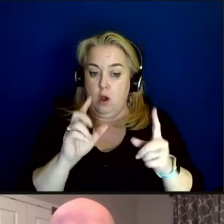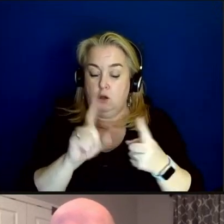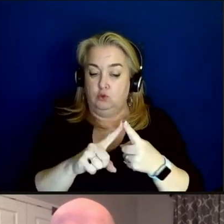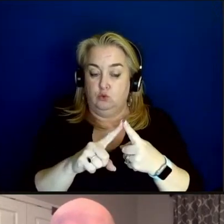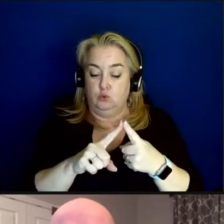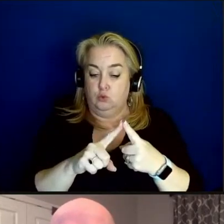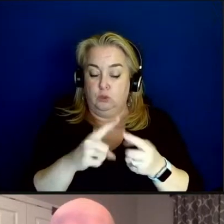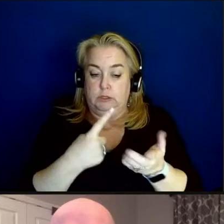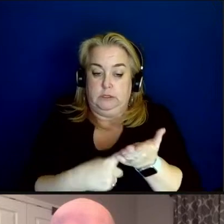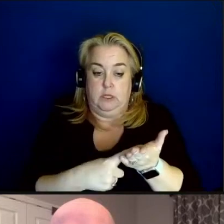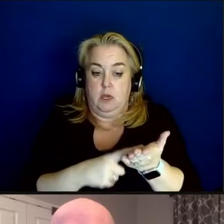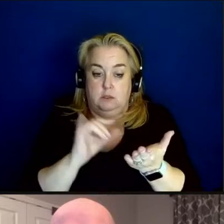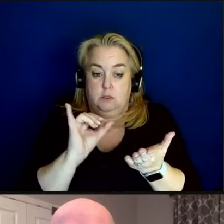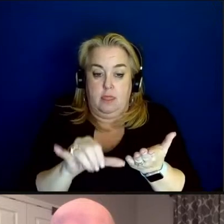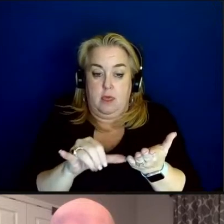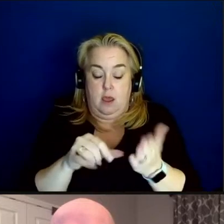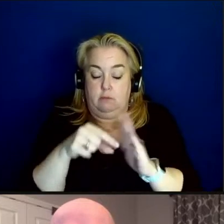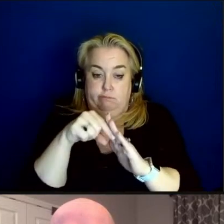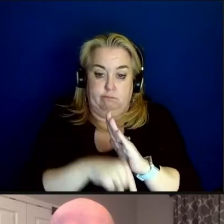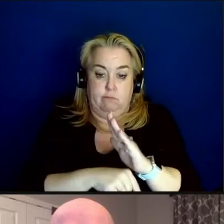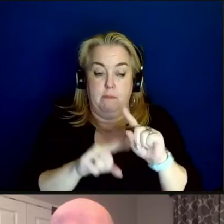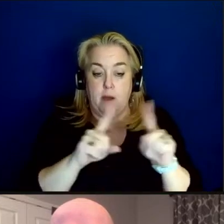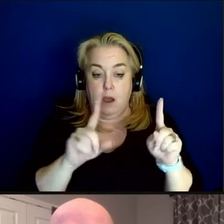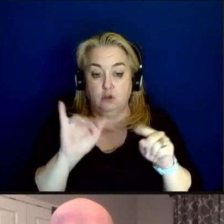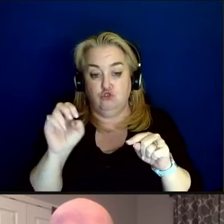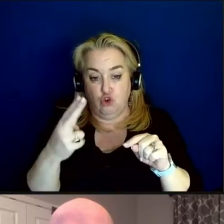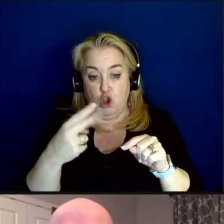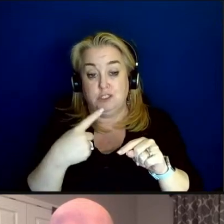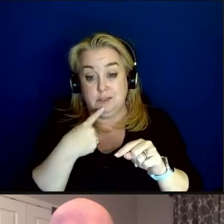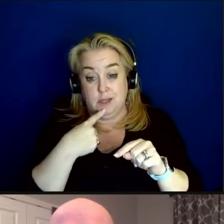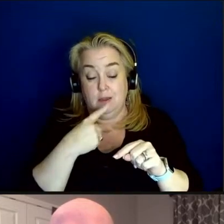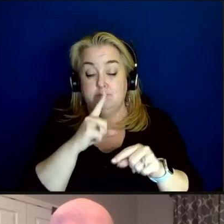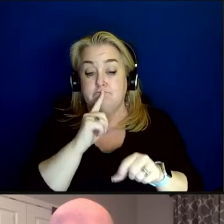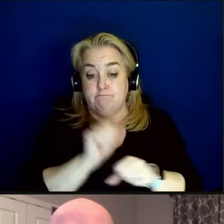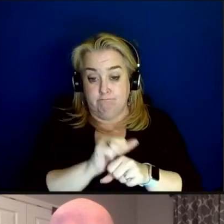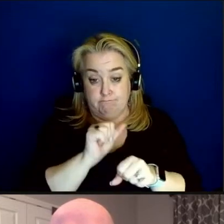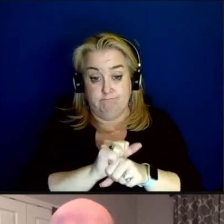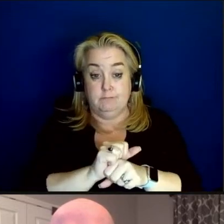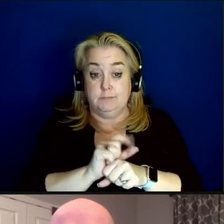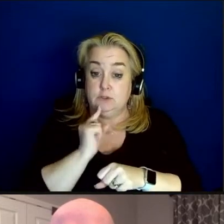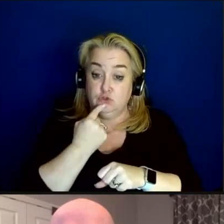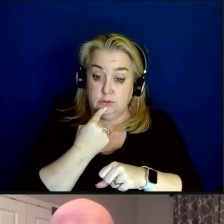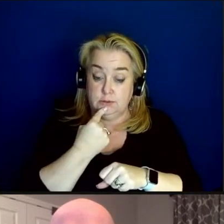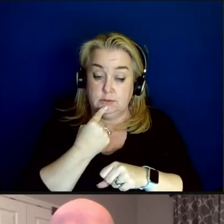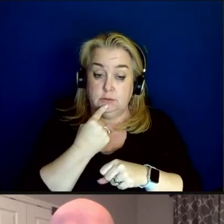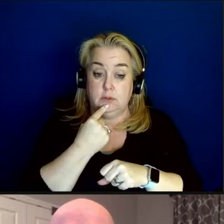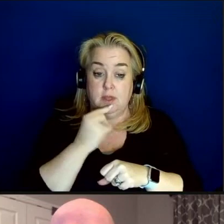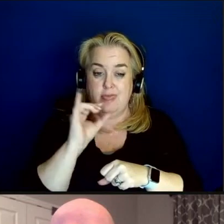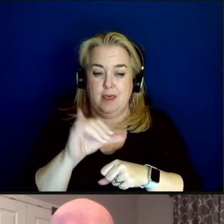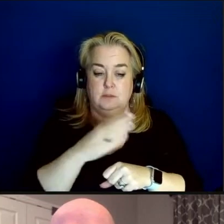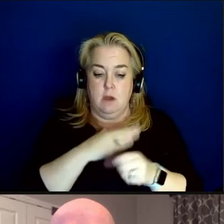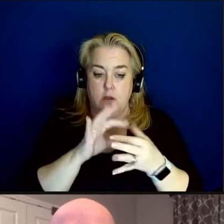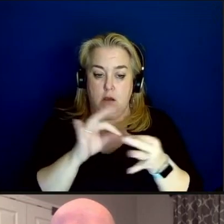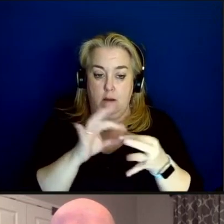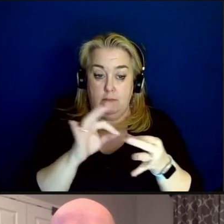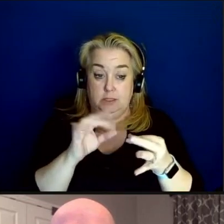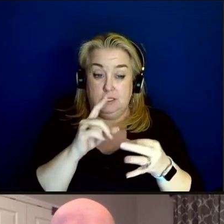AT A STAFF LEVEL. WE KNOW WHAT THAT MEANS. WE CERTAINLY WERE RELUCTANT TO PUT THAT ON THE TABLE THIS